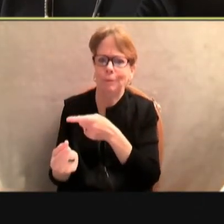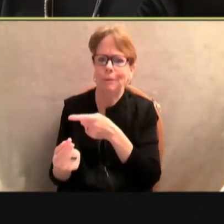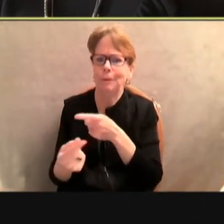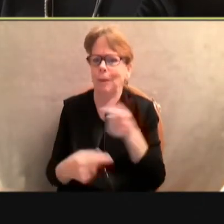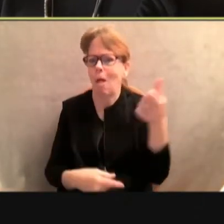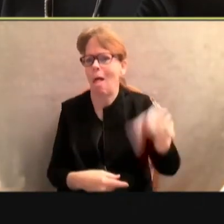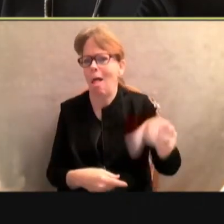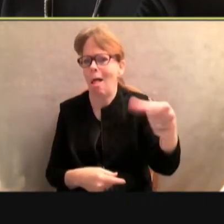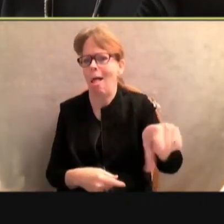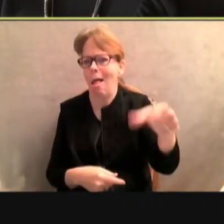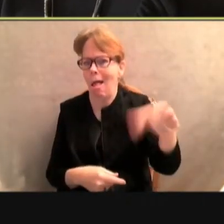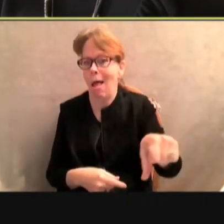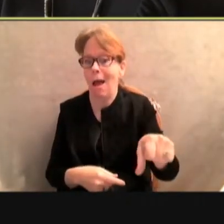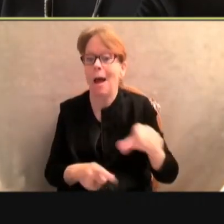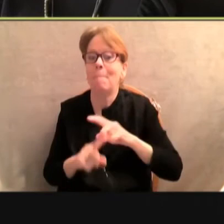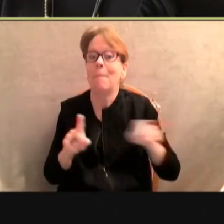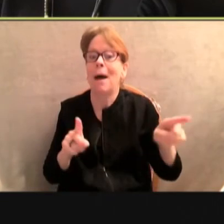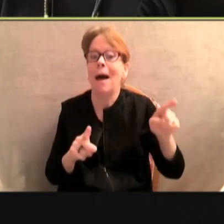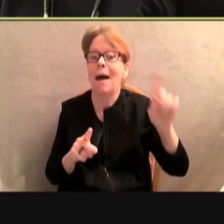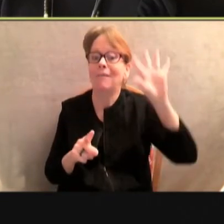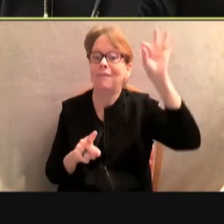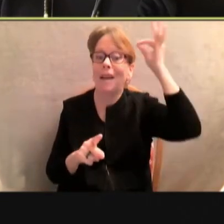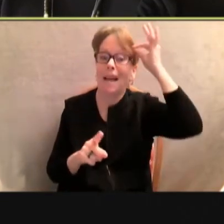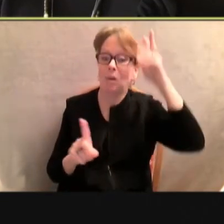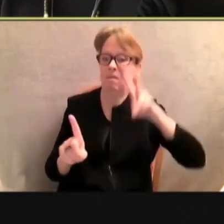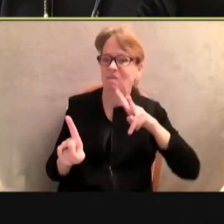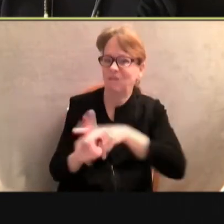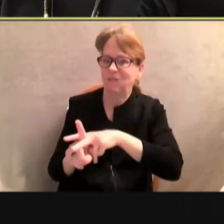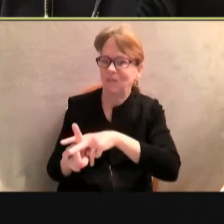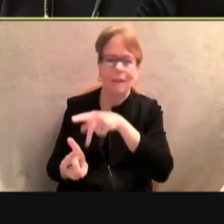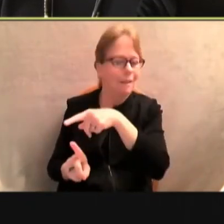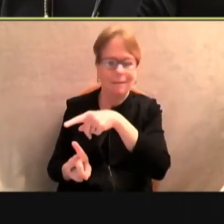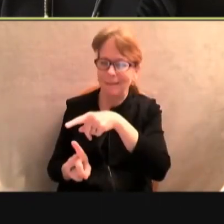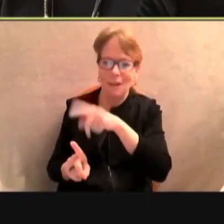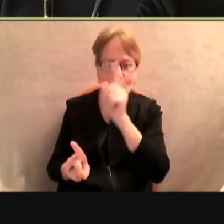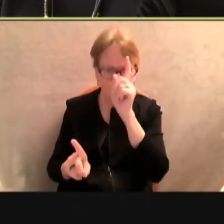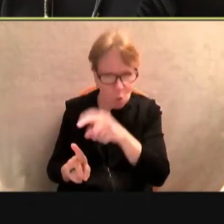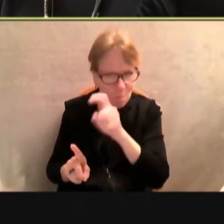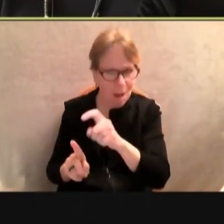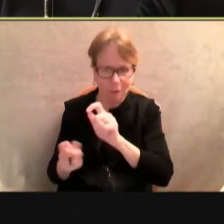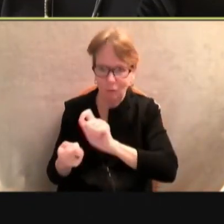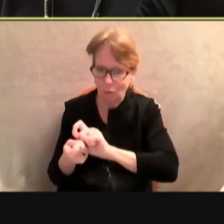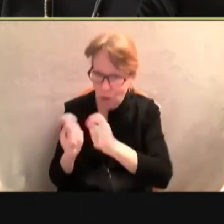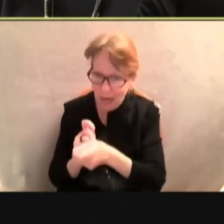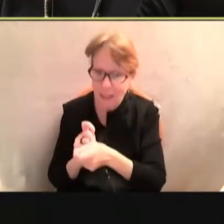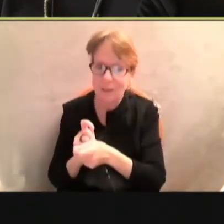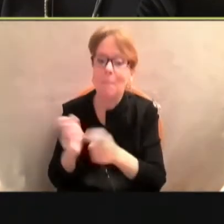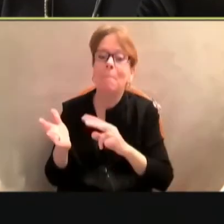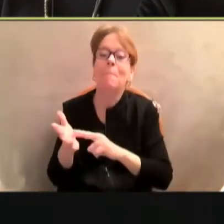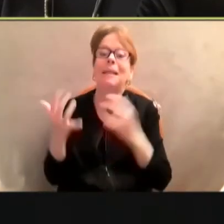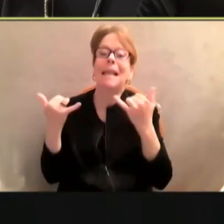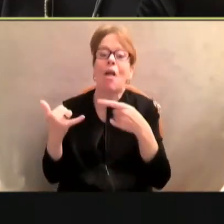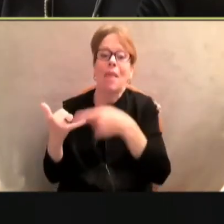it may be acceptable for them to do that. Post-admission discrimination includes the